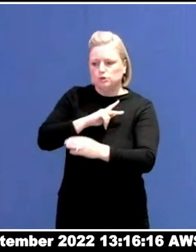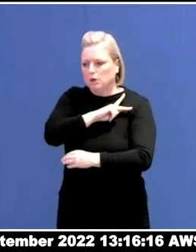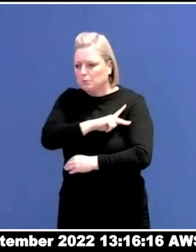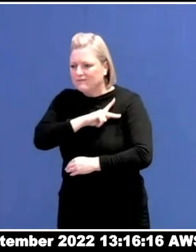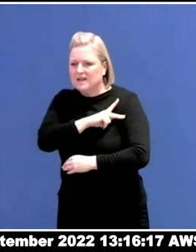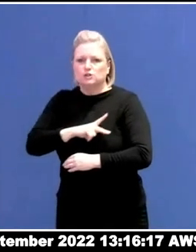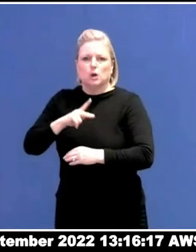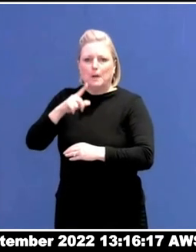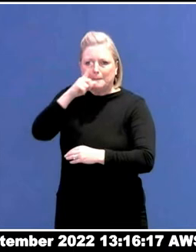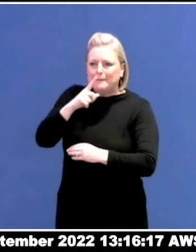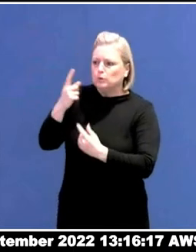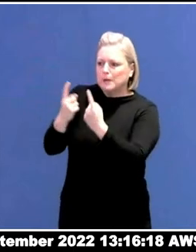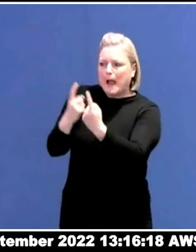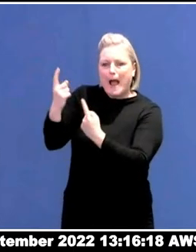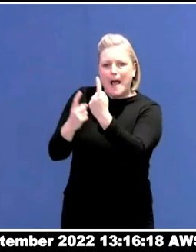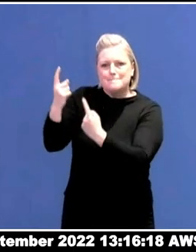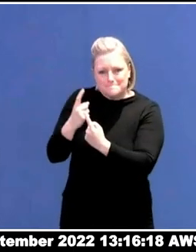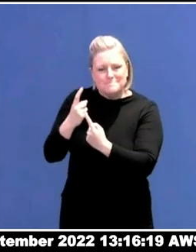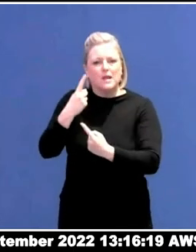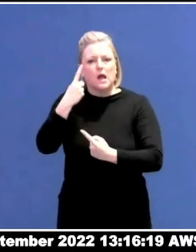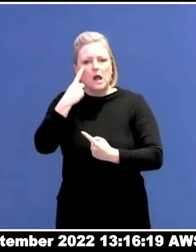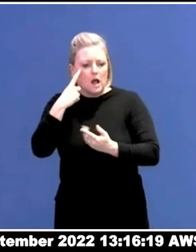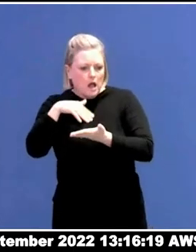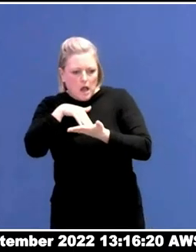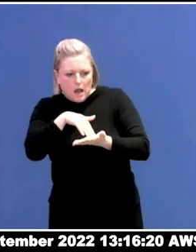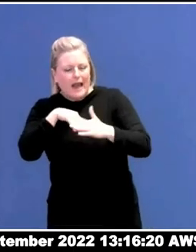in prisons. These are total institutions.